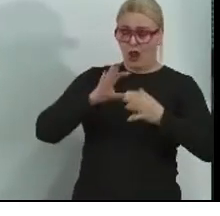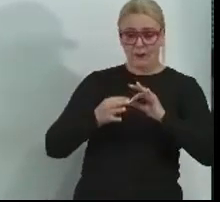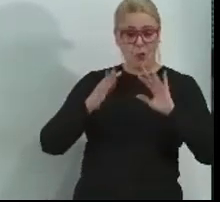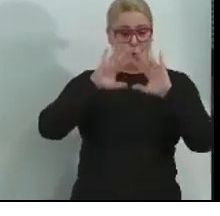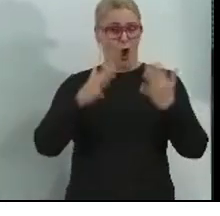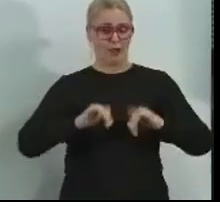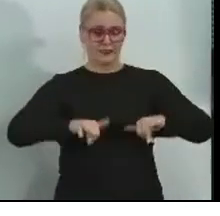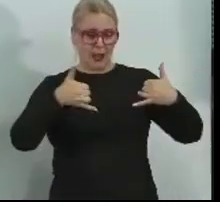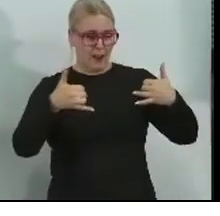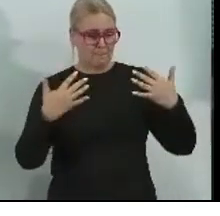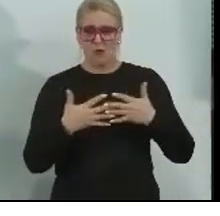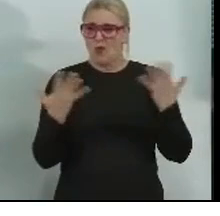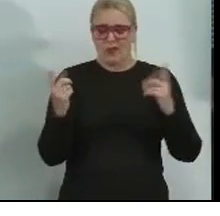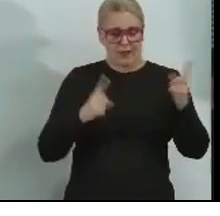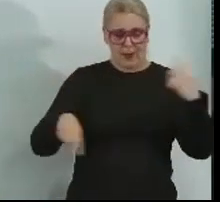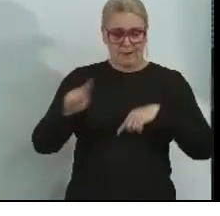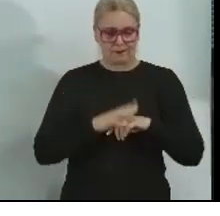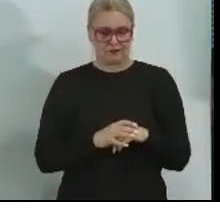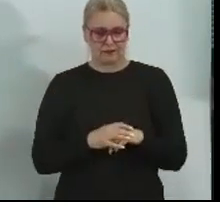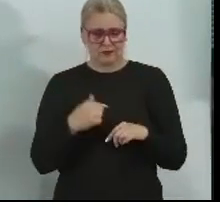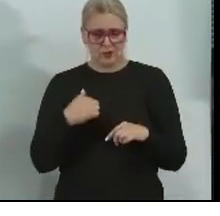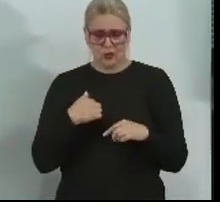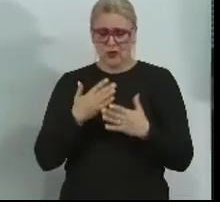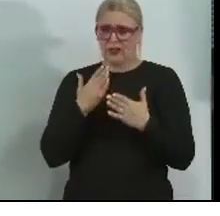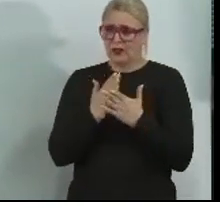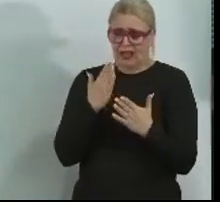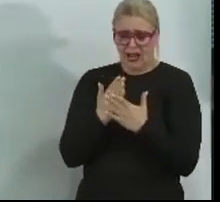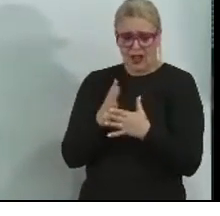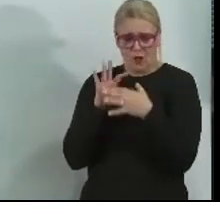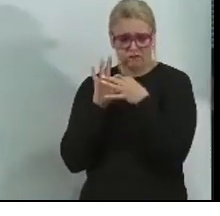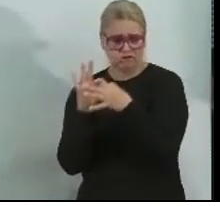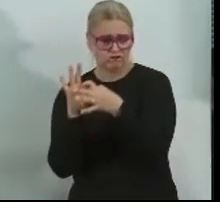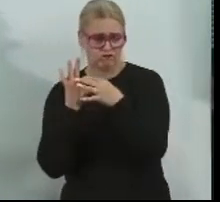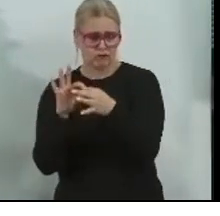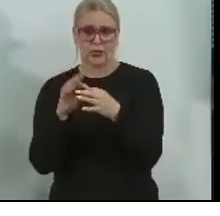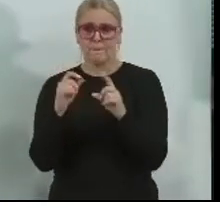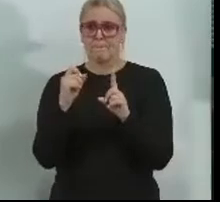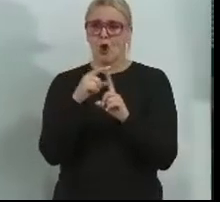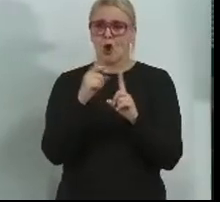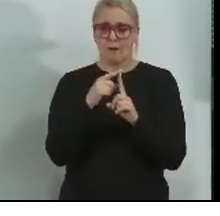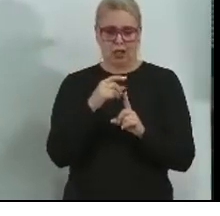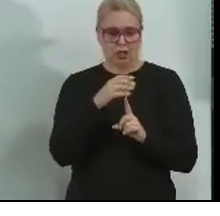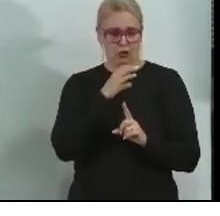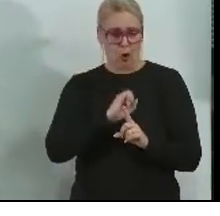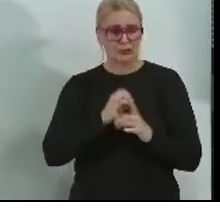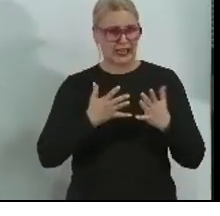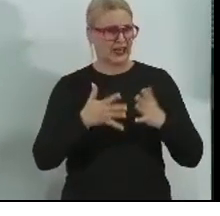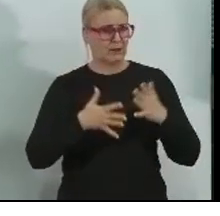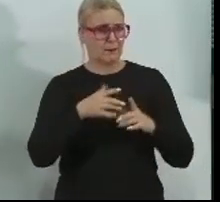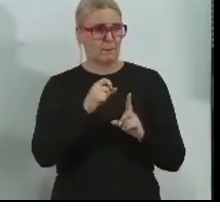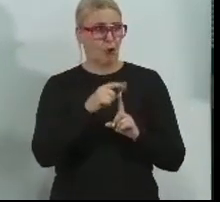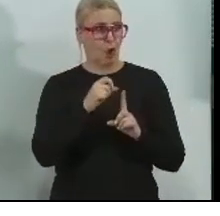community and with our own community, with, with all purple as our, as our own employee network to